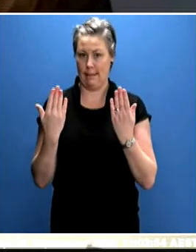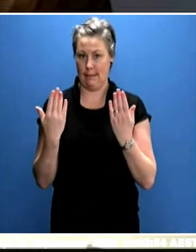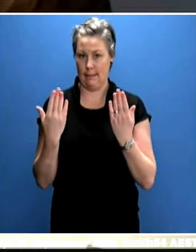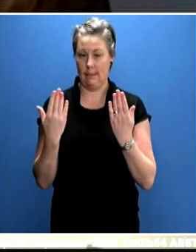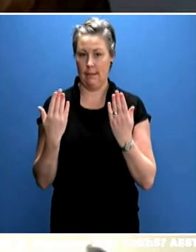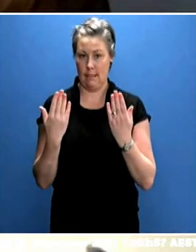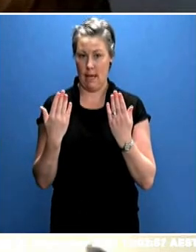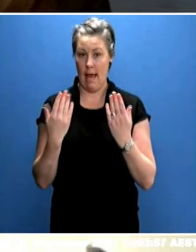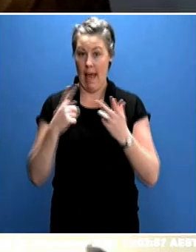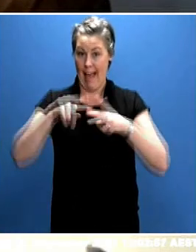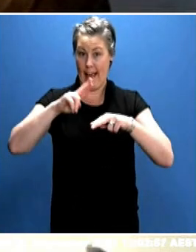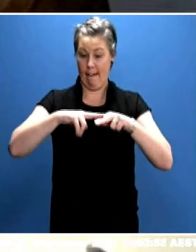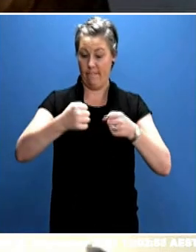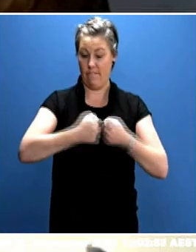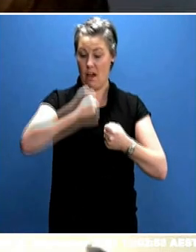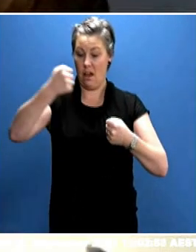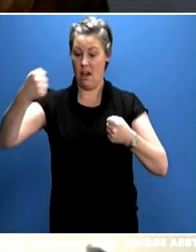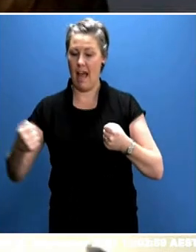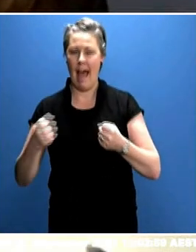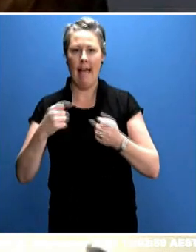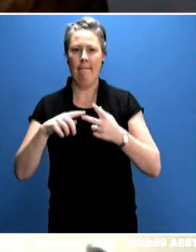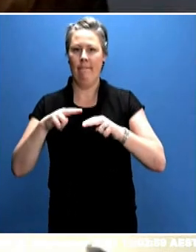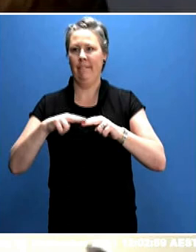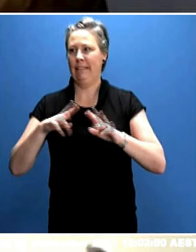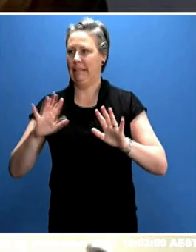and the extension is in relation to exceptional circumstances.